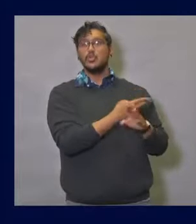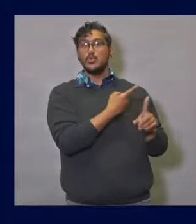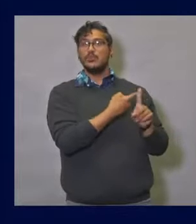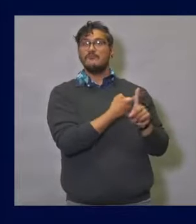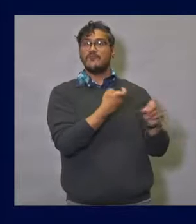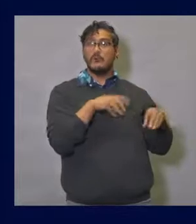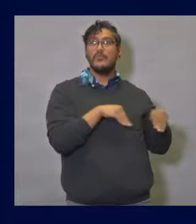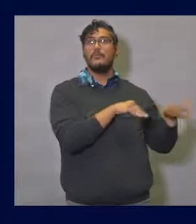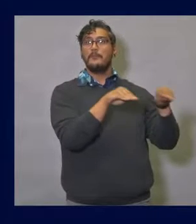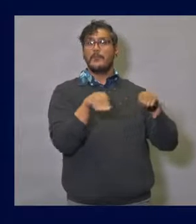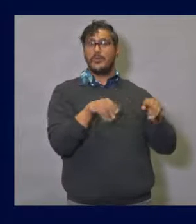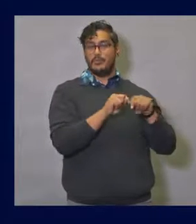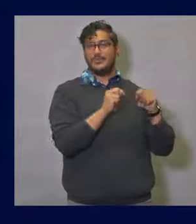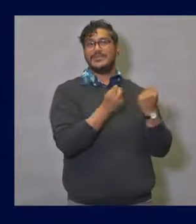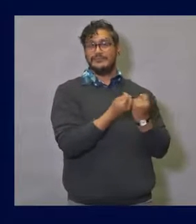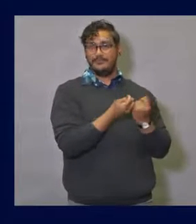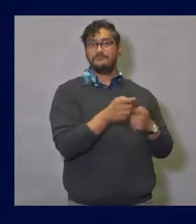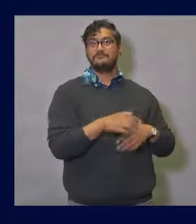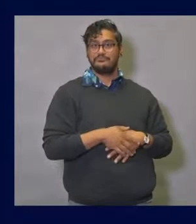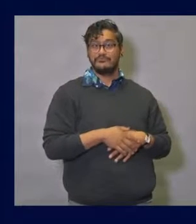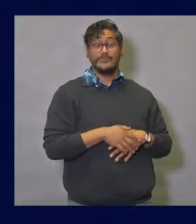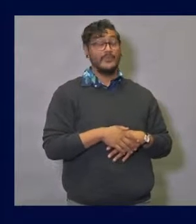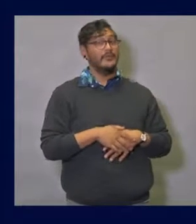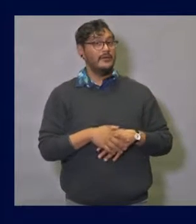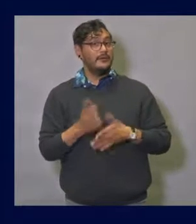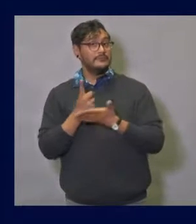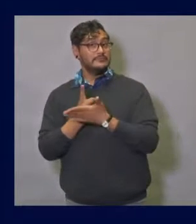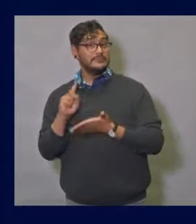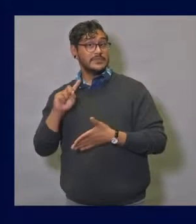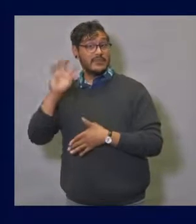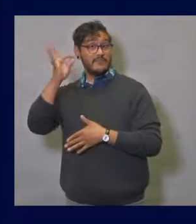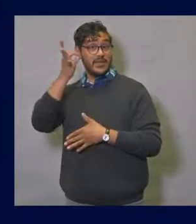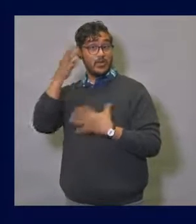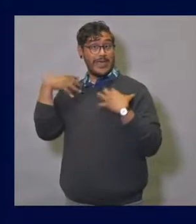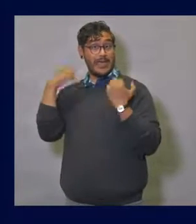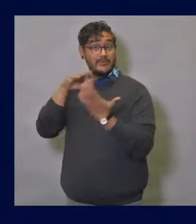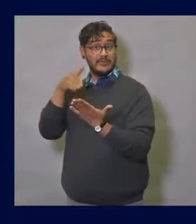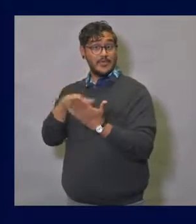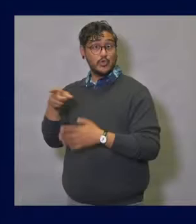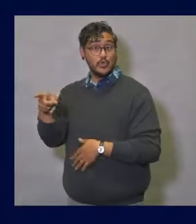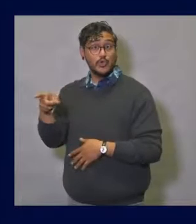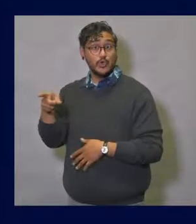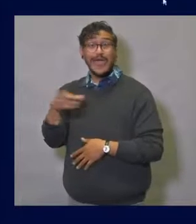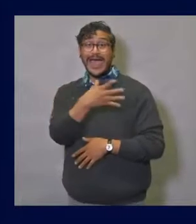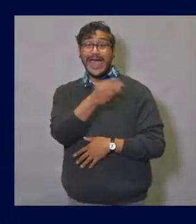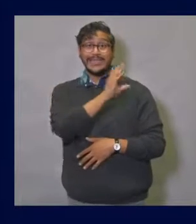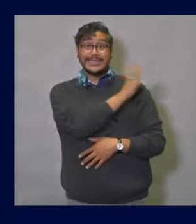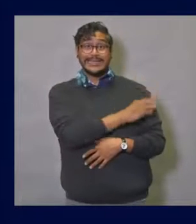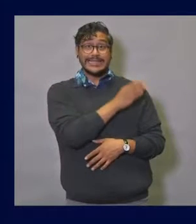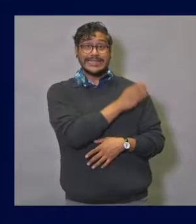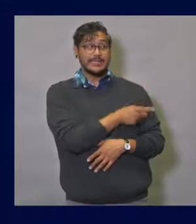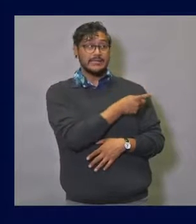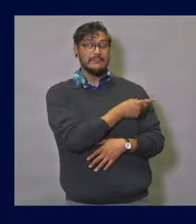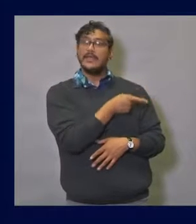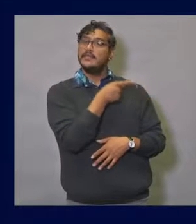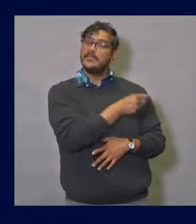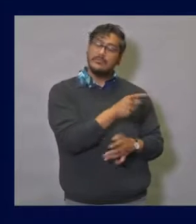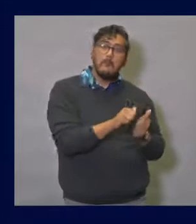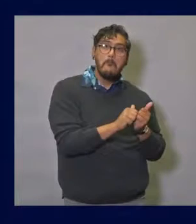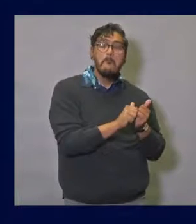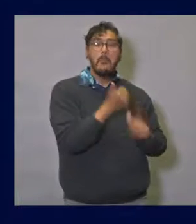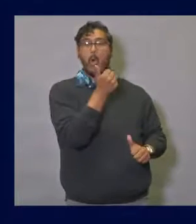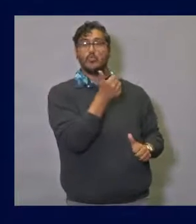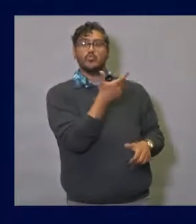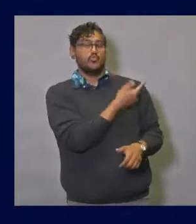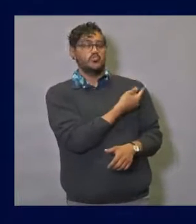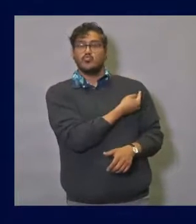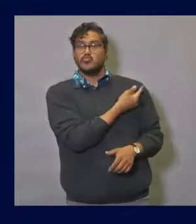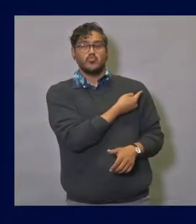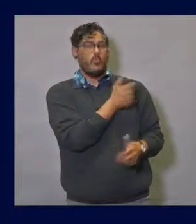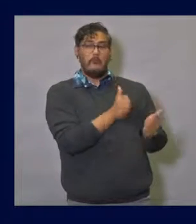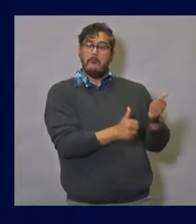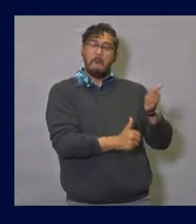BEING USED BY OUR MOBILE TEAMS.